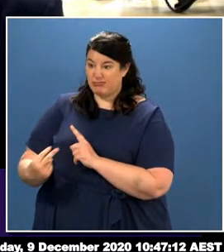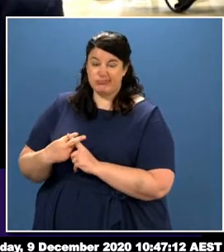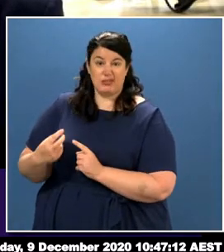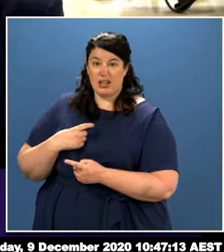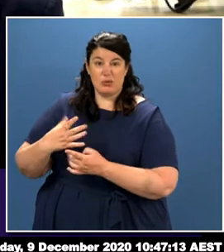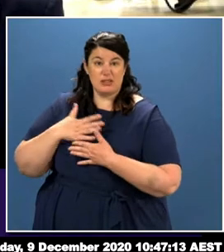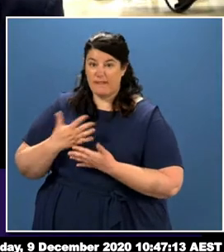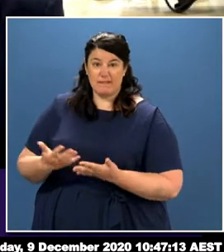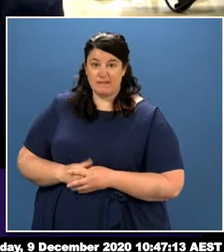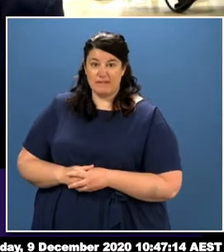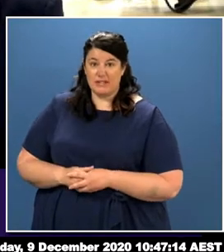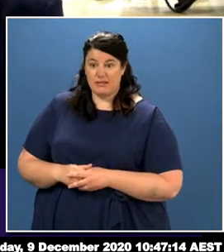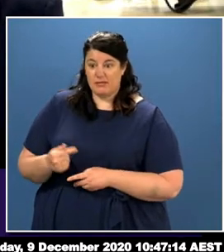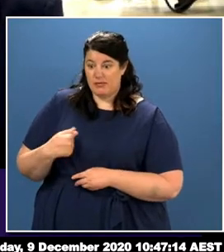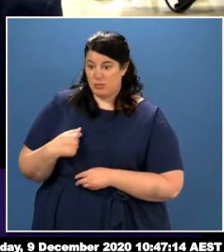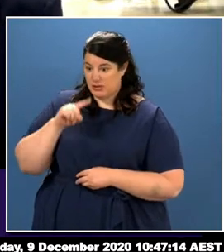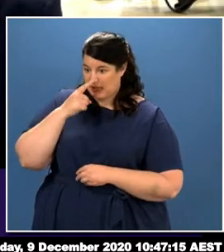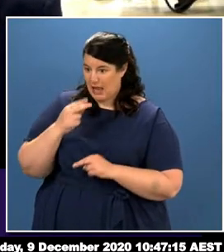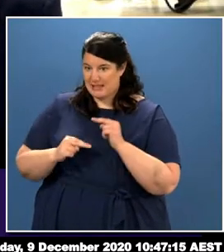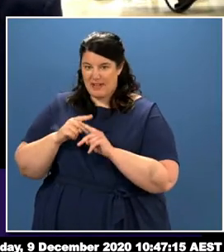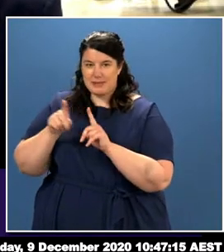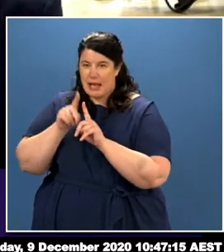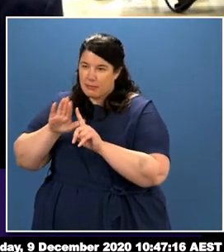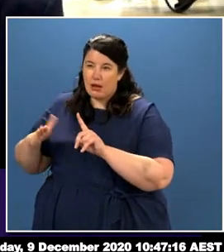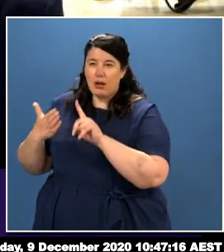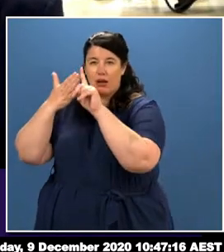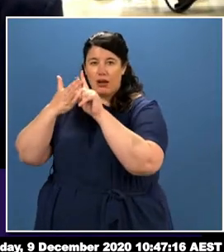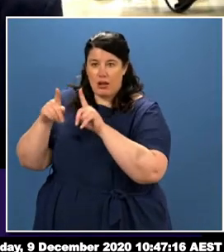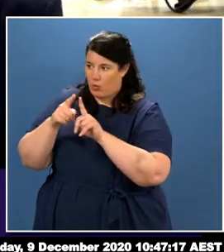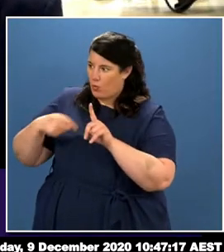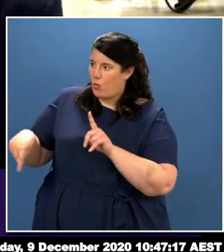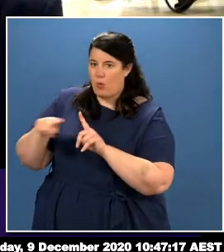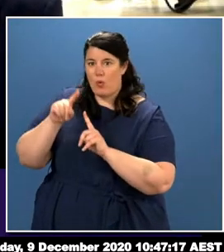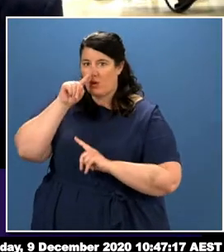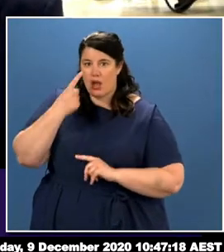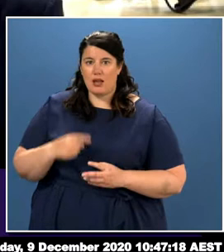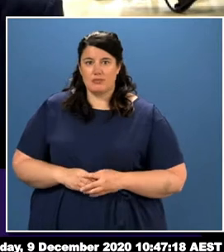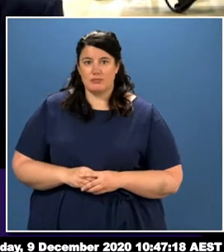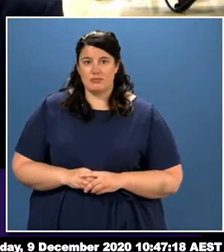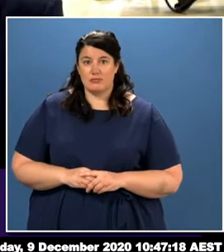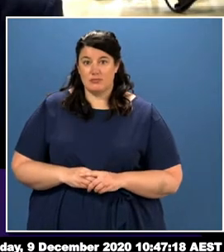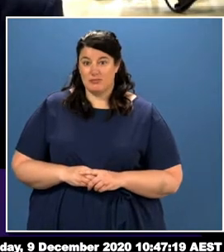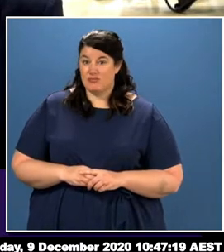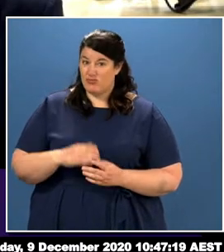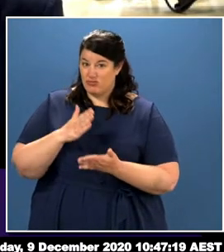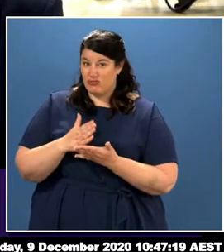with disability as they may not develop the same ambition. In order for this to get better people's attitudes towards disability